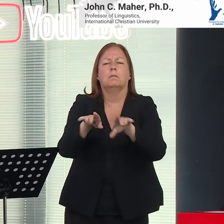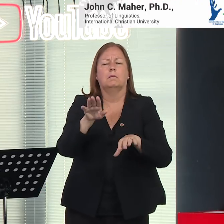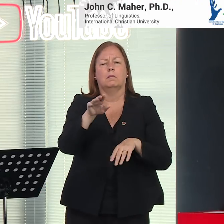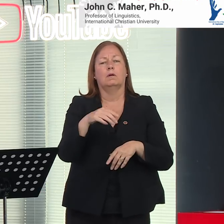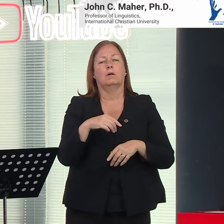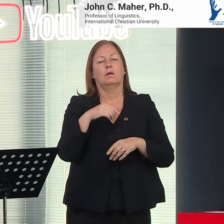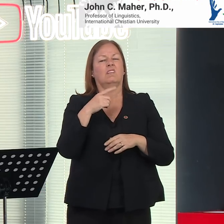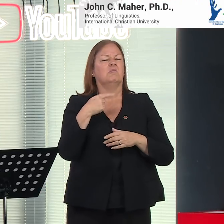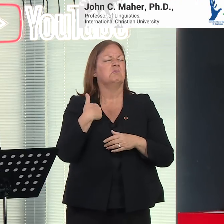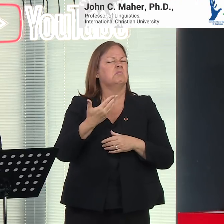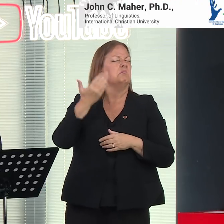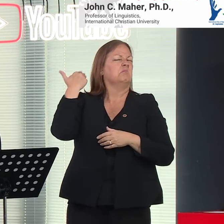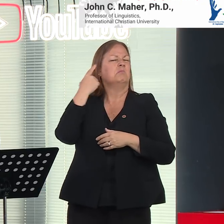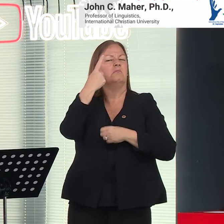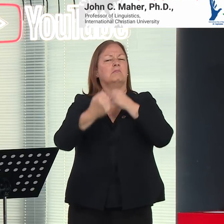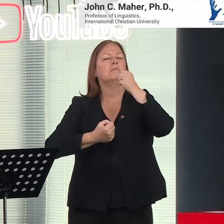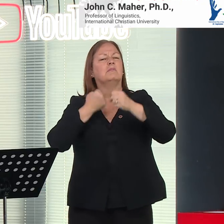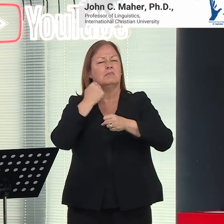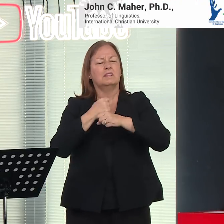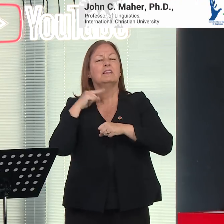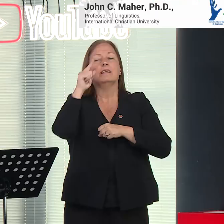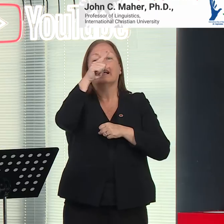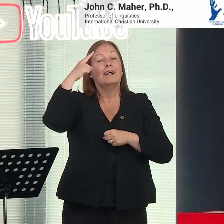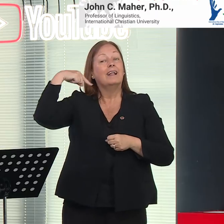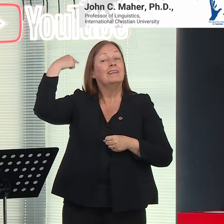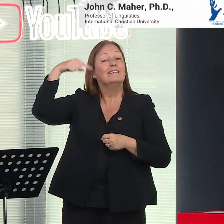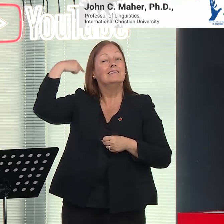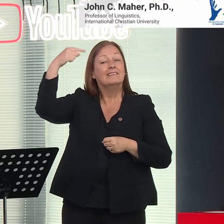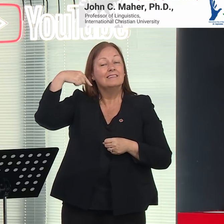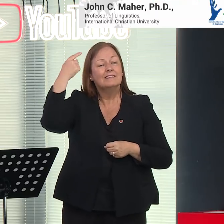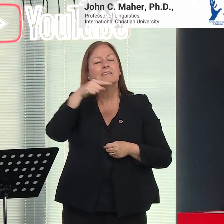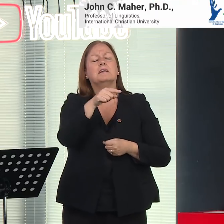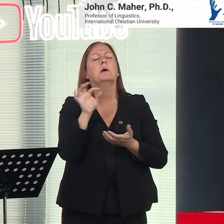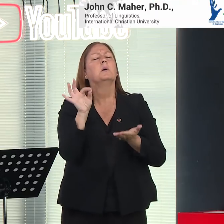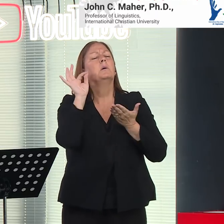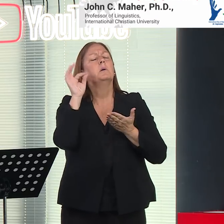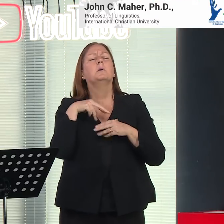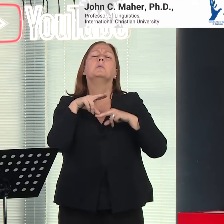Language is the basis of our human identity. Languages are alive.